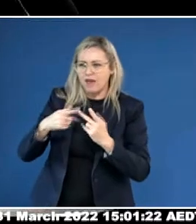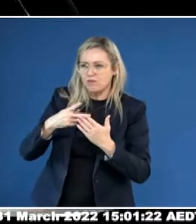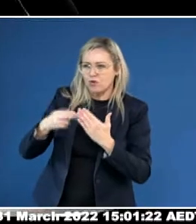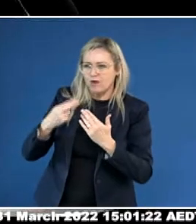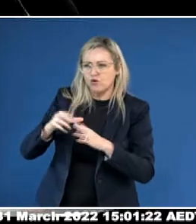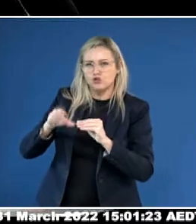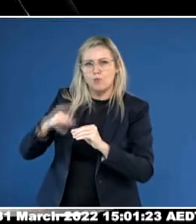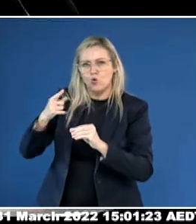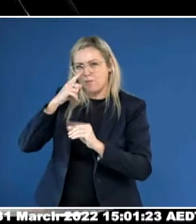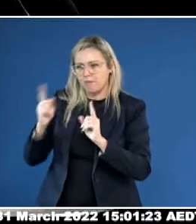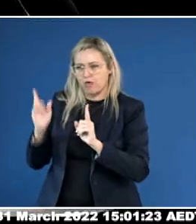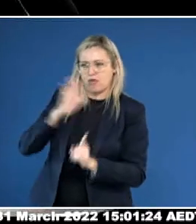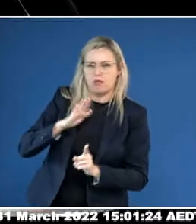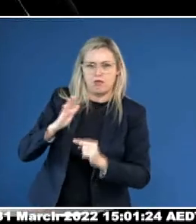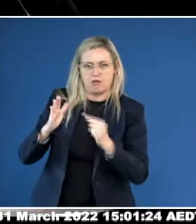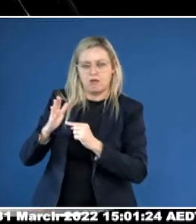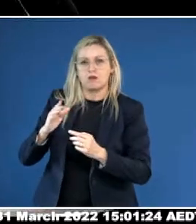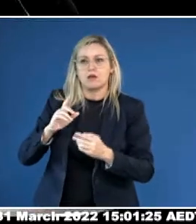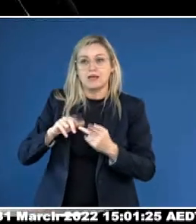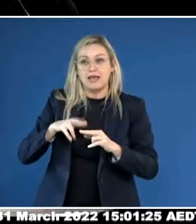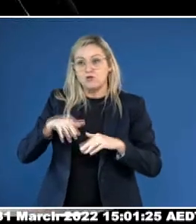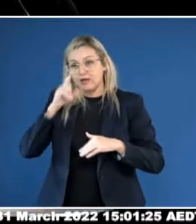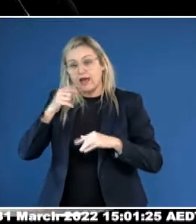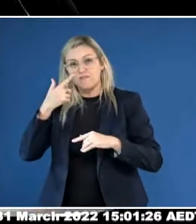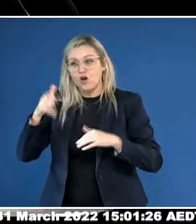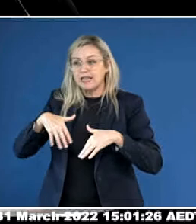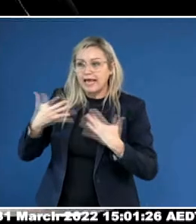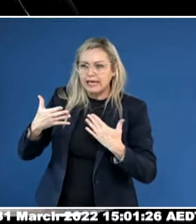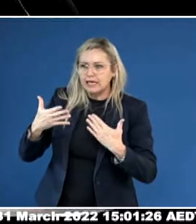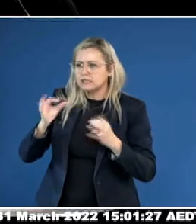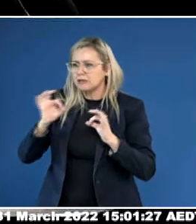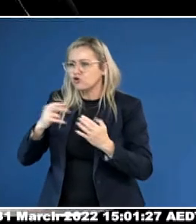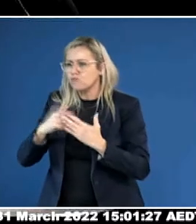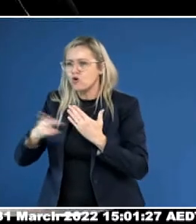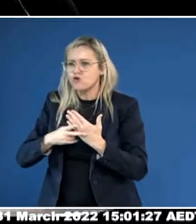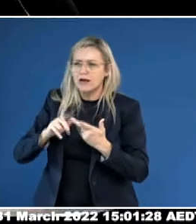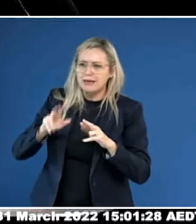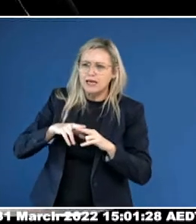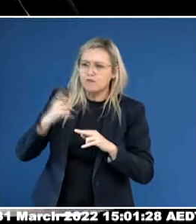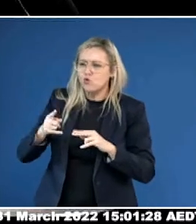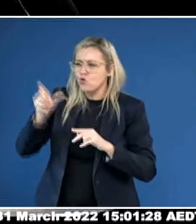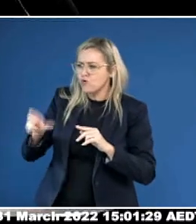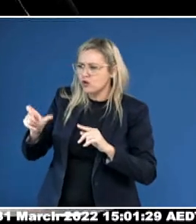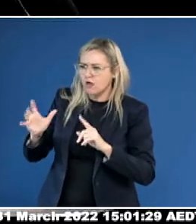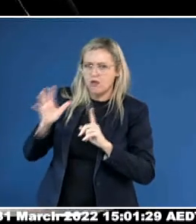anyone to find me a perpetrator intervention program that actually includes and focuses on